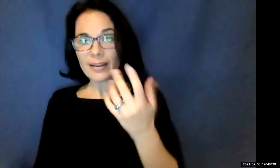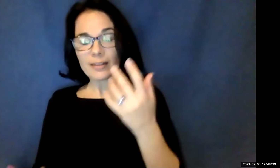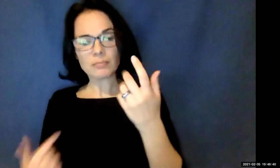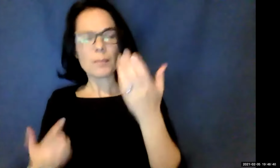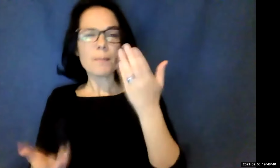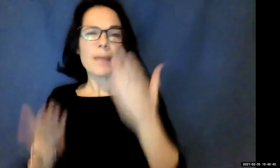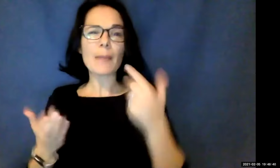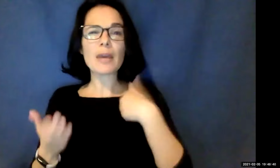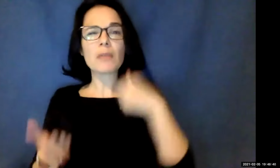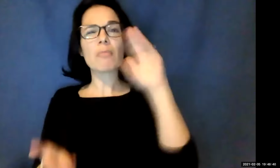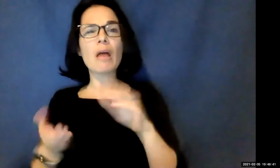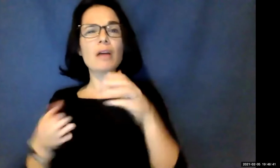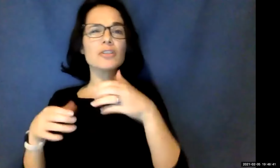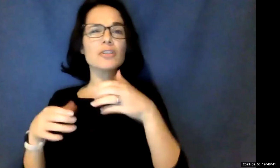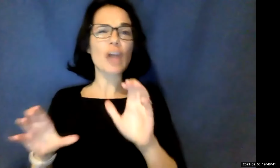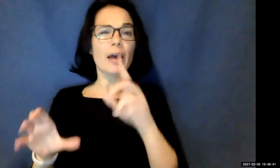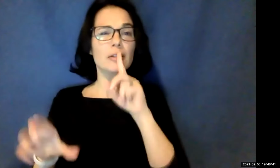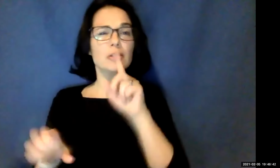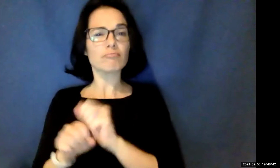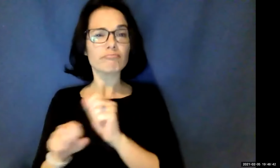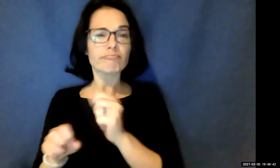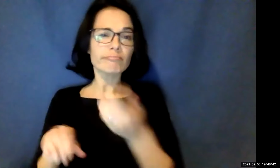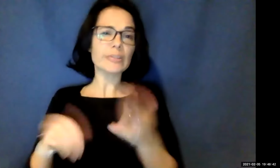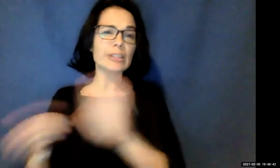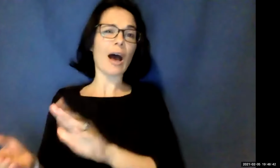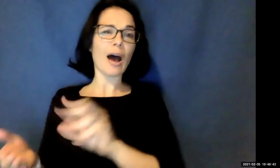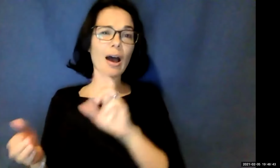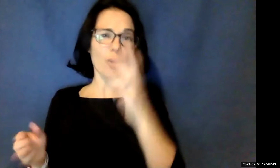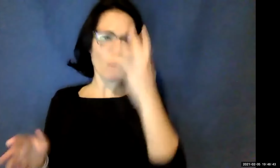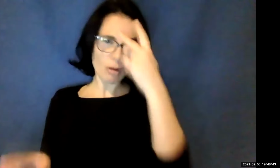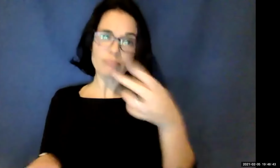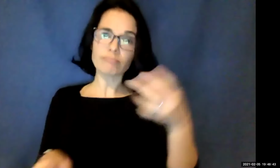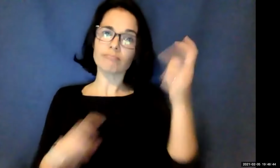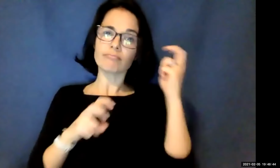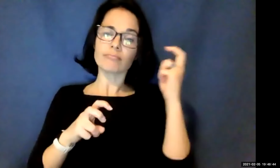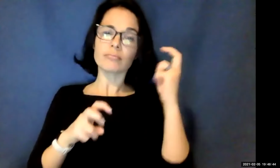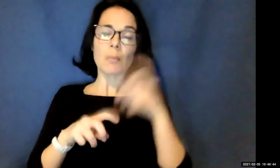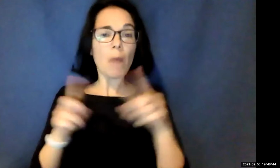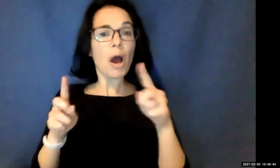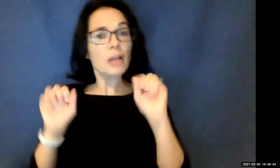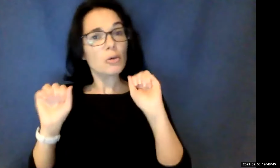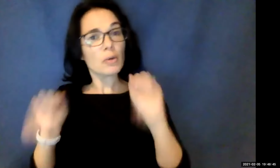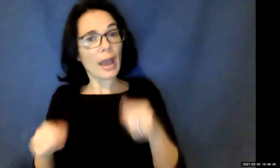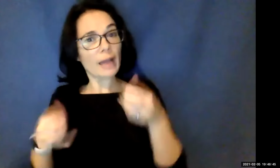hospitalized or die, that does not mean that you are not likely, right, it’s not a 0 chance.